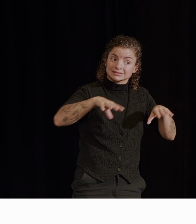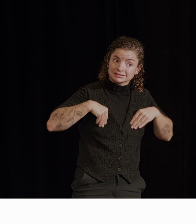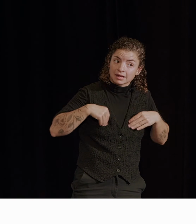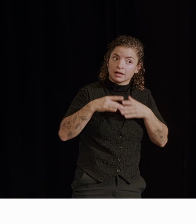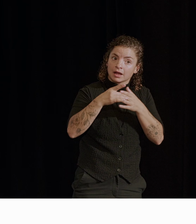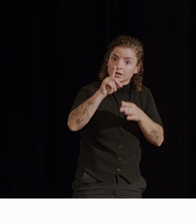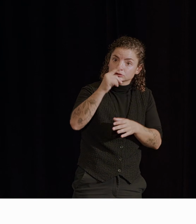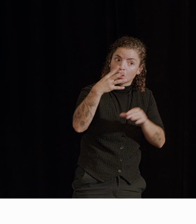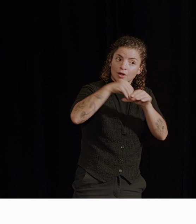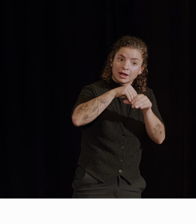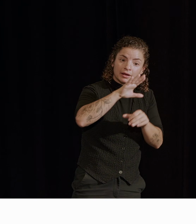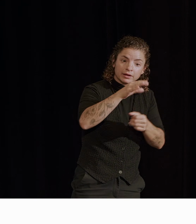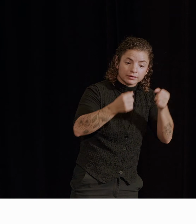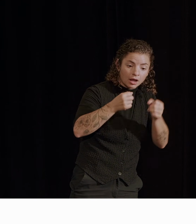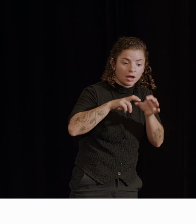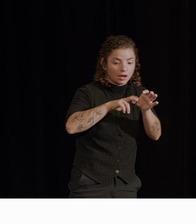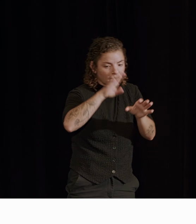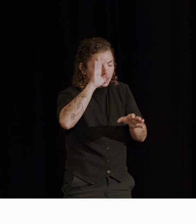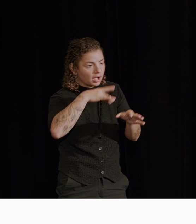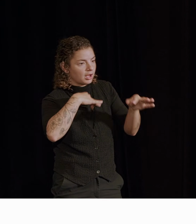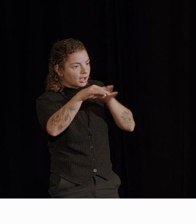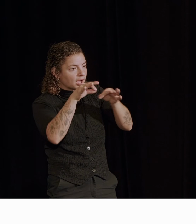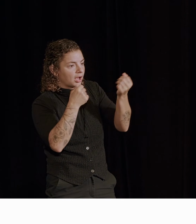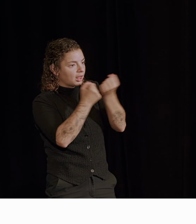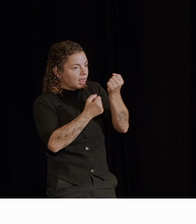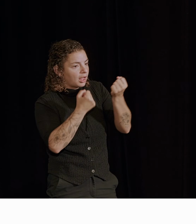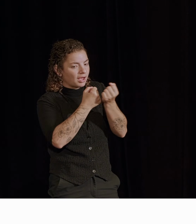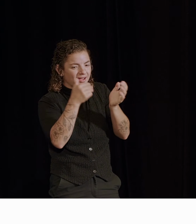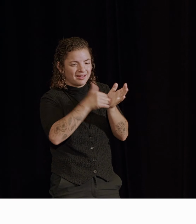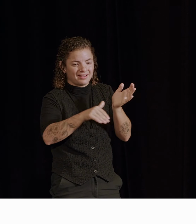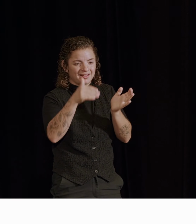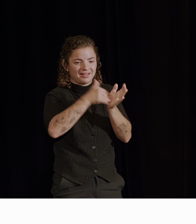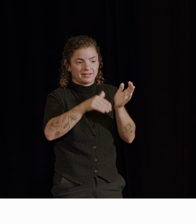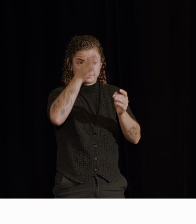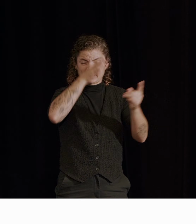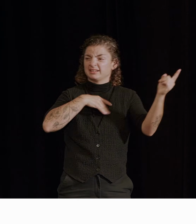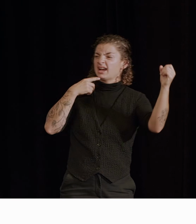I think the more we are able to buy offerings that